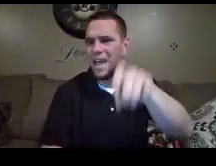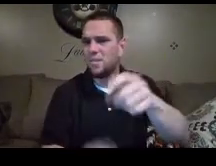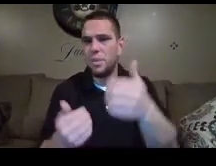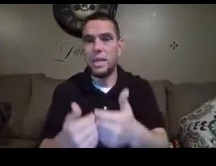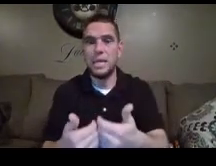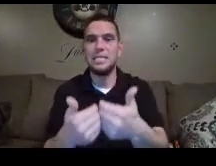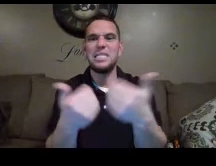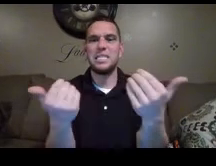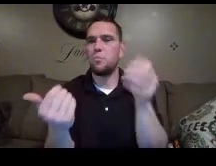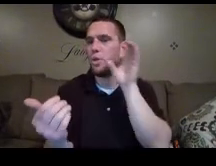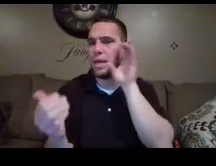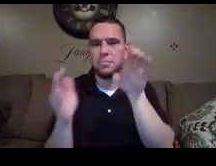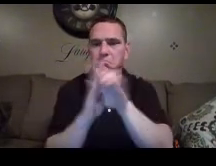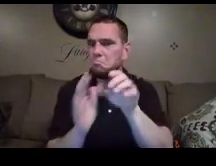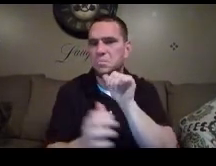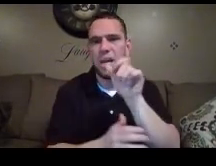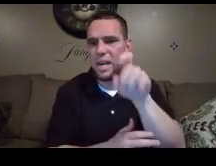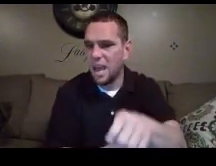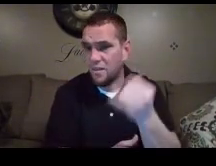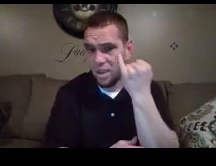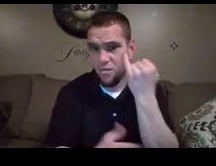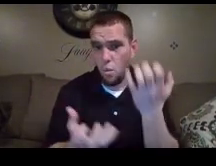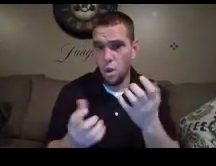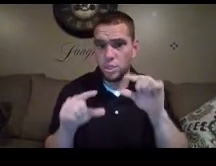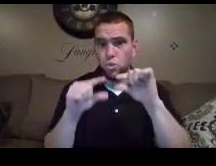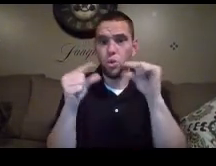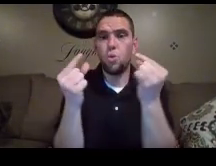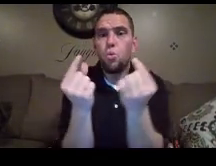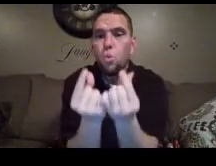So, one of the things, if you want to group content, is that you need to actually